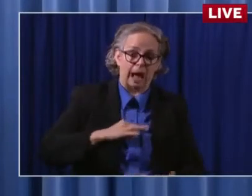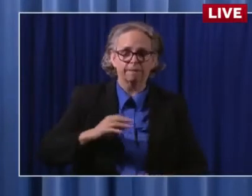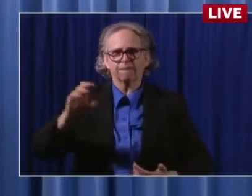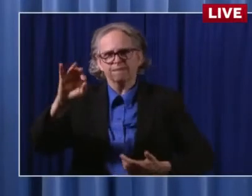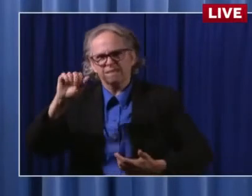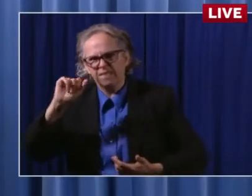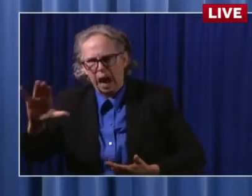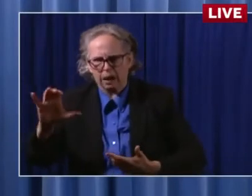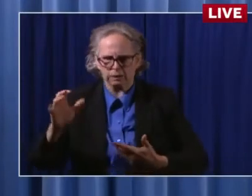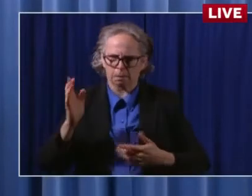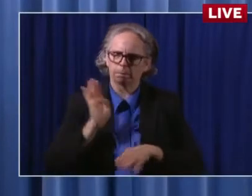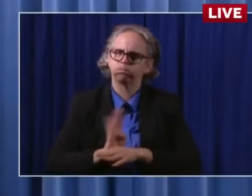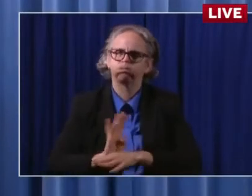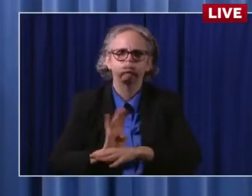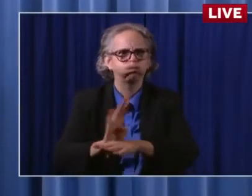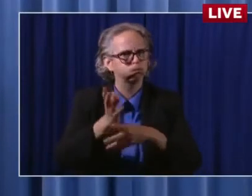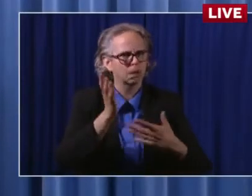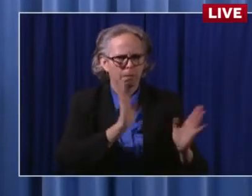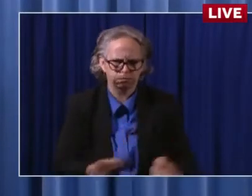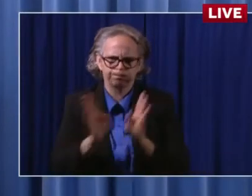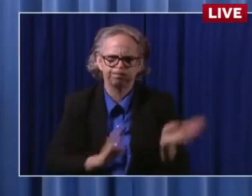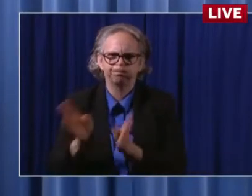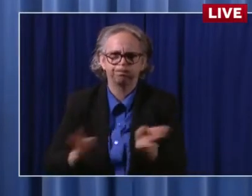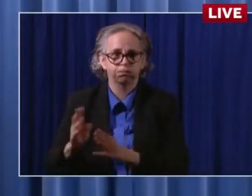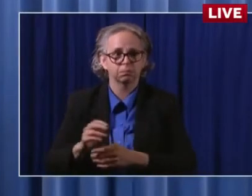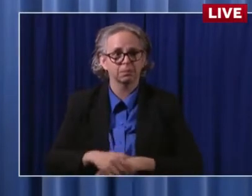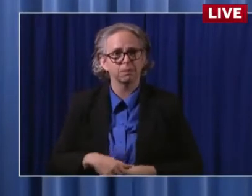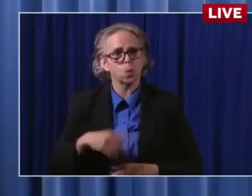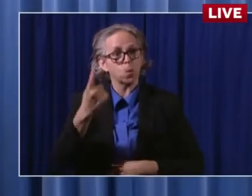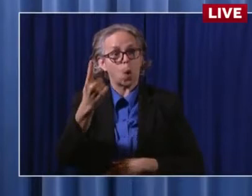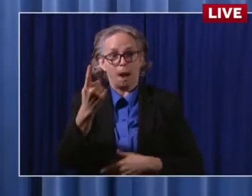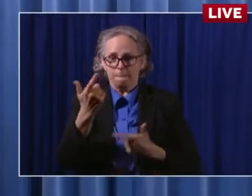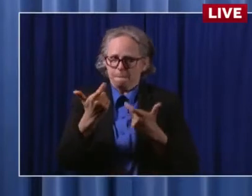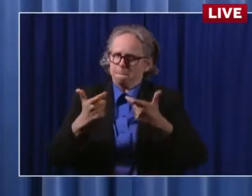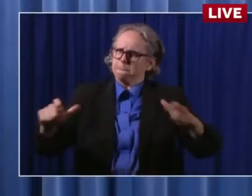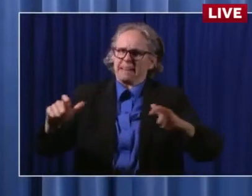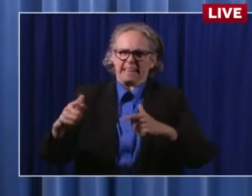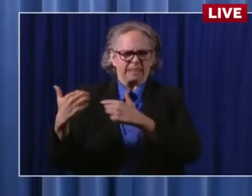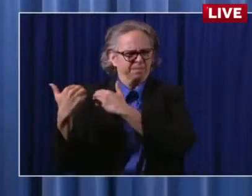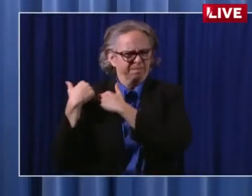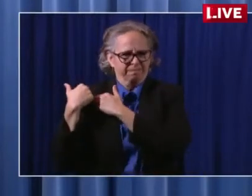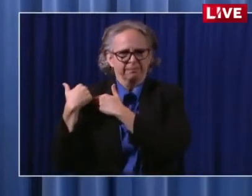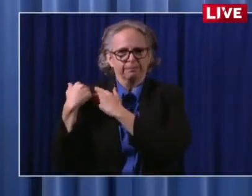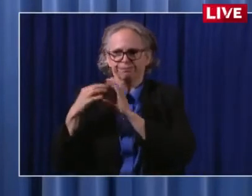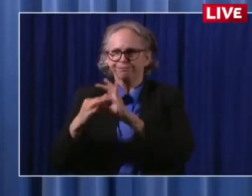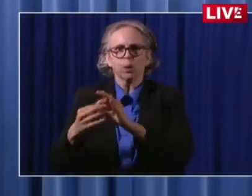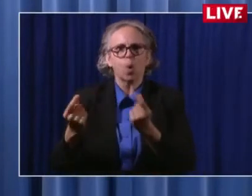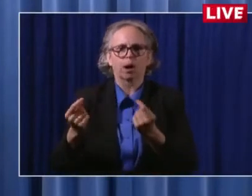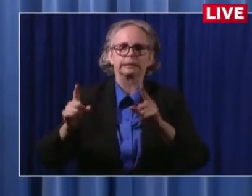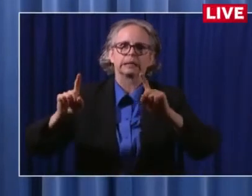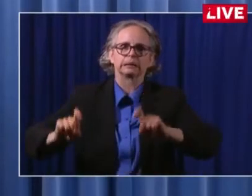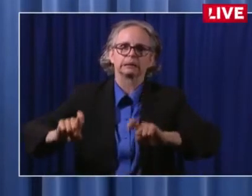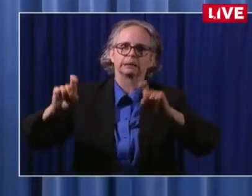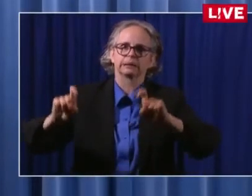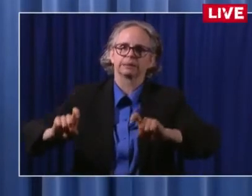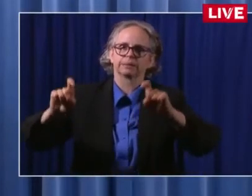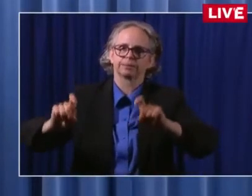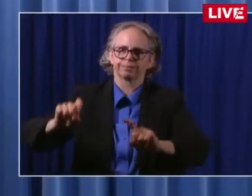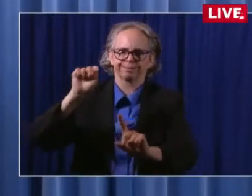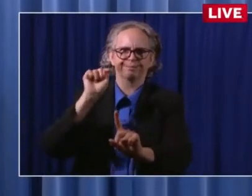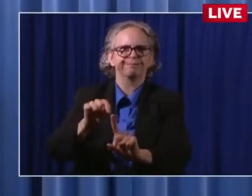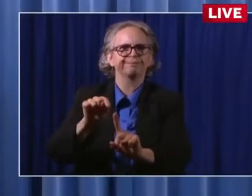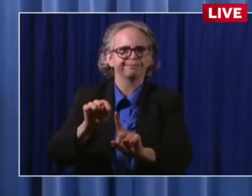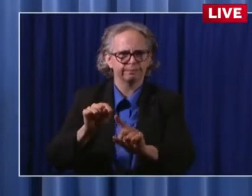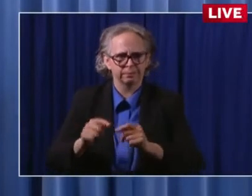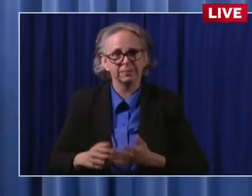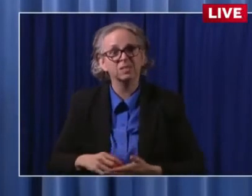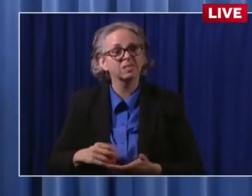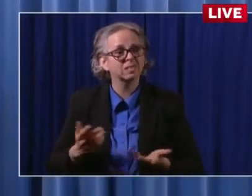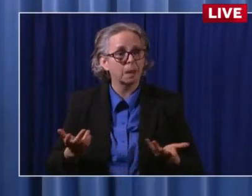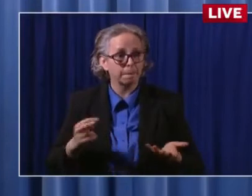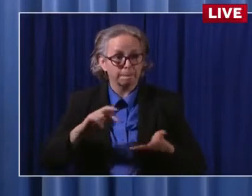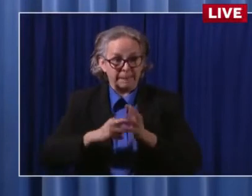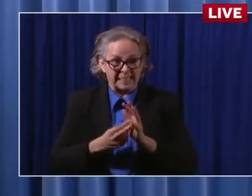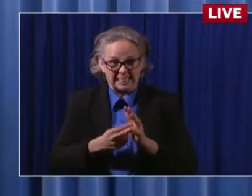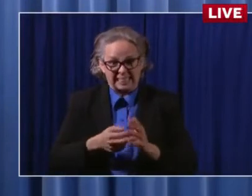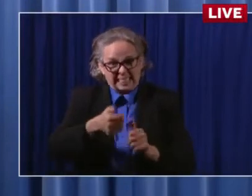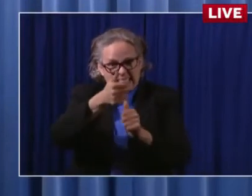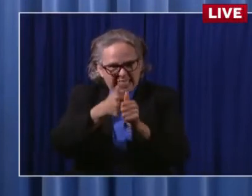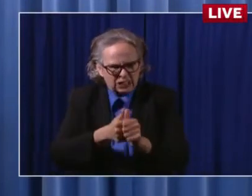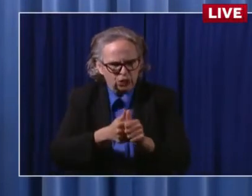AS THEY PLANNED FOR OPERATIONS THIS FALL, TESTING WILL BE AN INTEGRAL PART OF THEIR COMPREHENSIVE STRATEGES TO STOP THE SPREAD OF COVID-19.